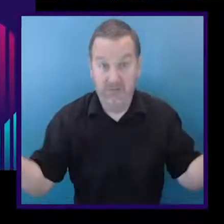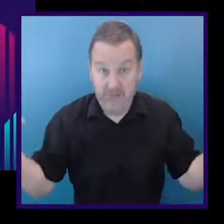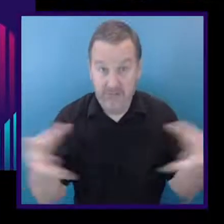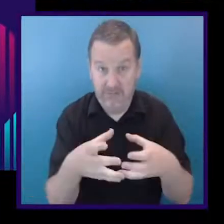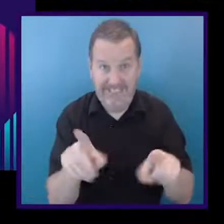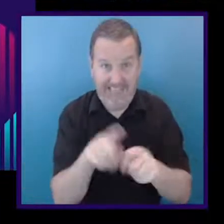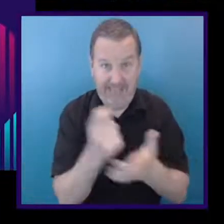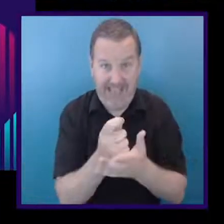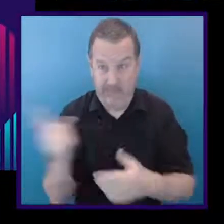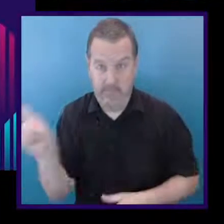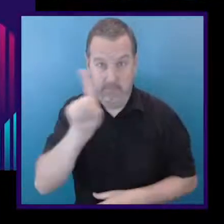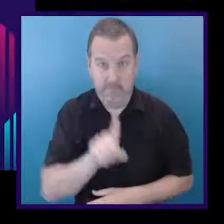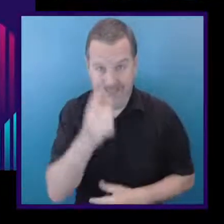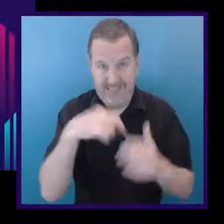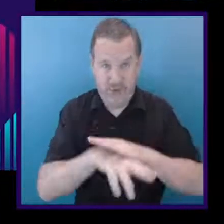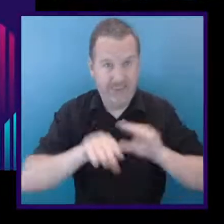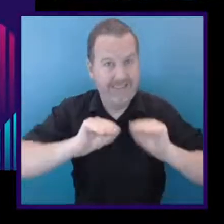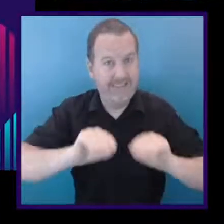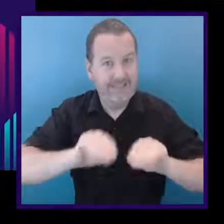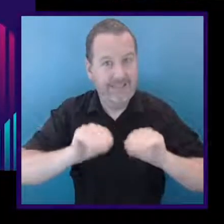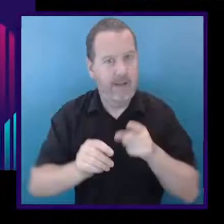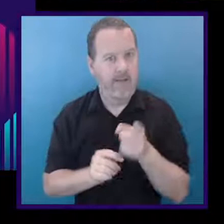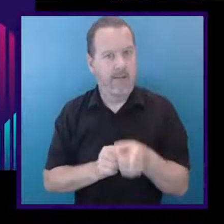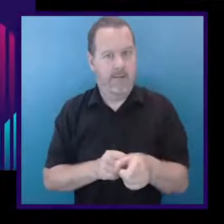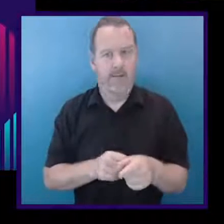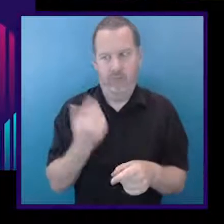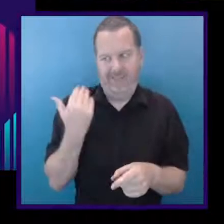This is a relatively new phenomenon and it's one that schools are going down to try and